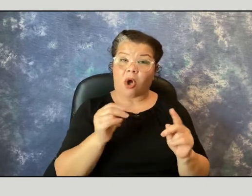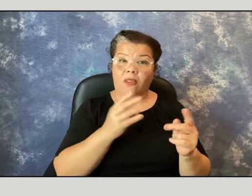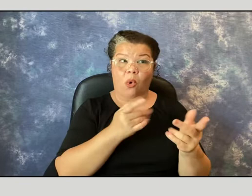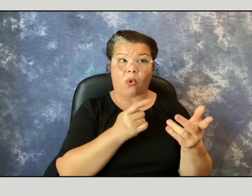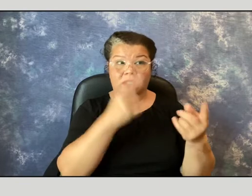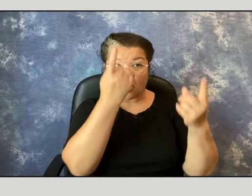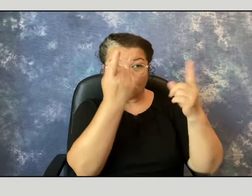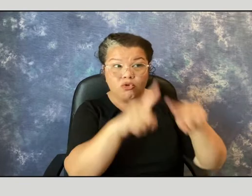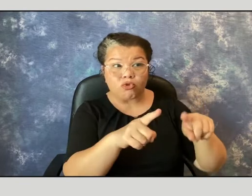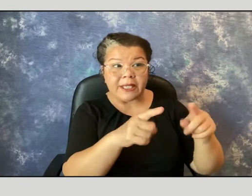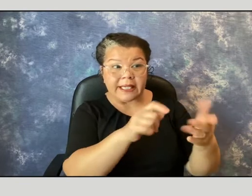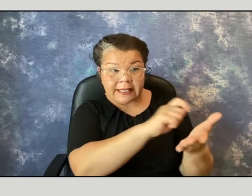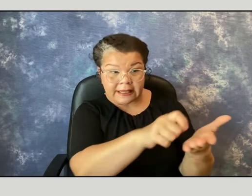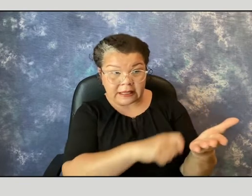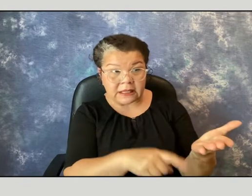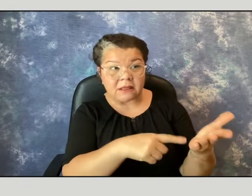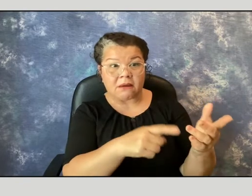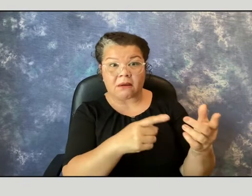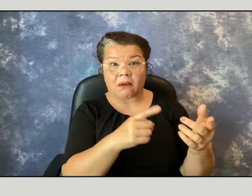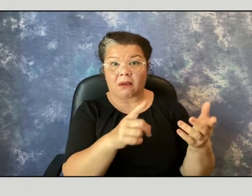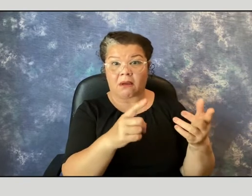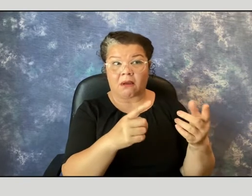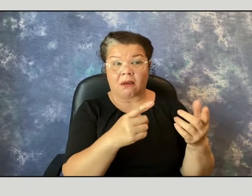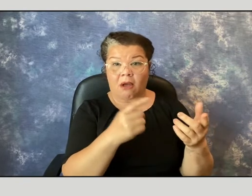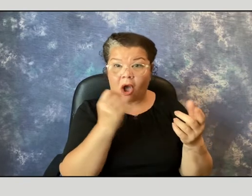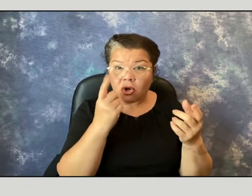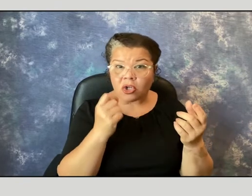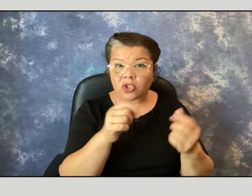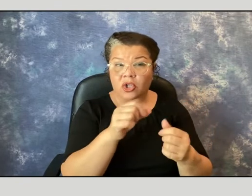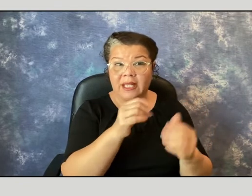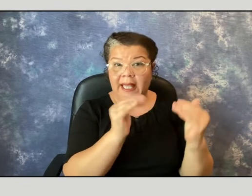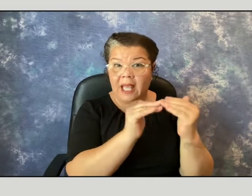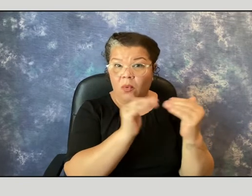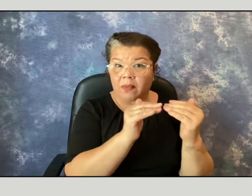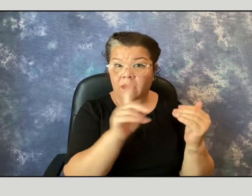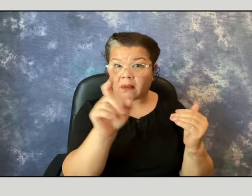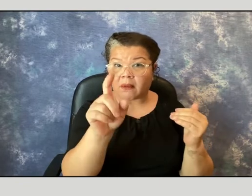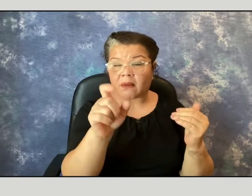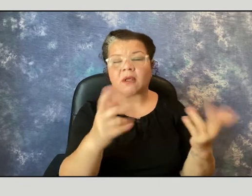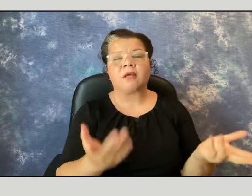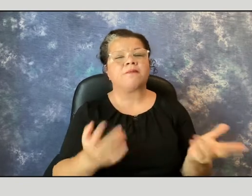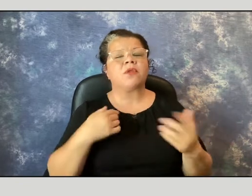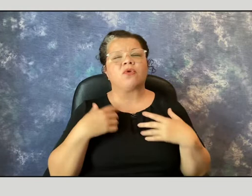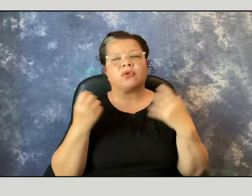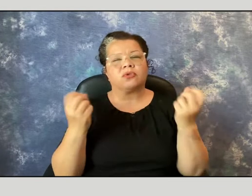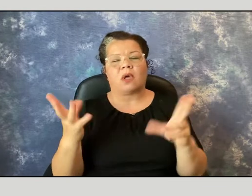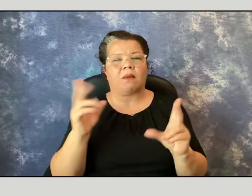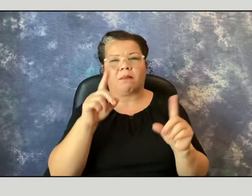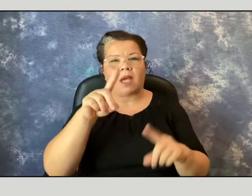I think there are so many questions that, for me, coming through the Caribbean